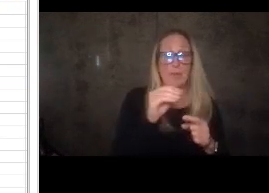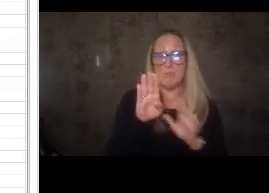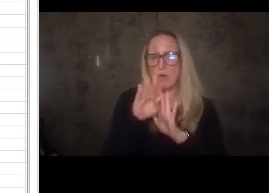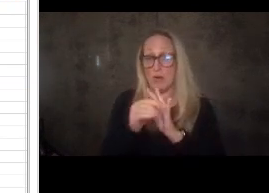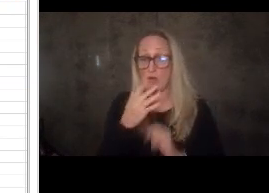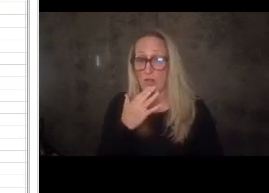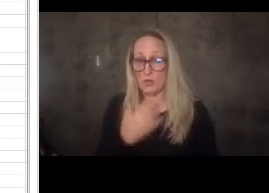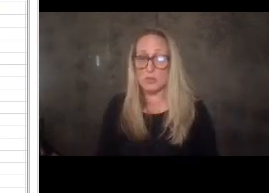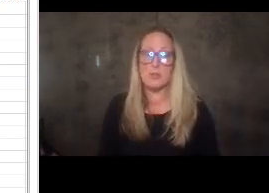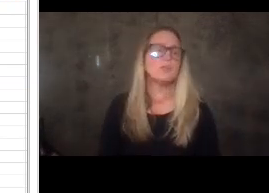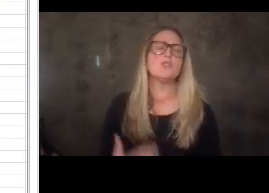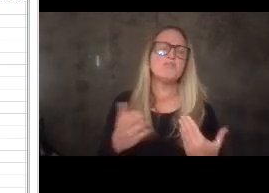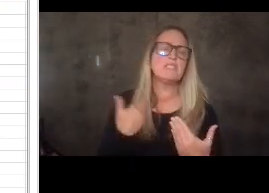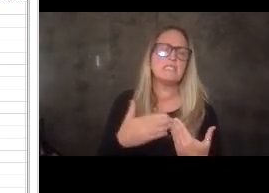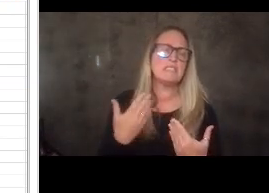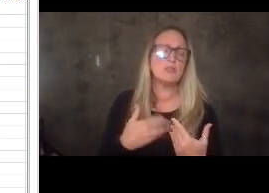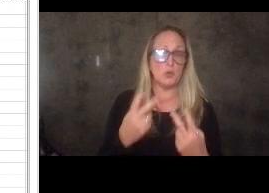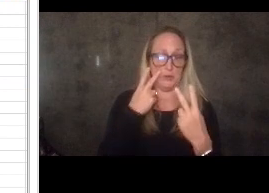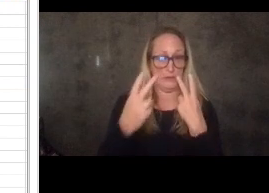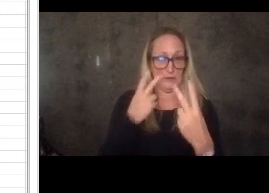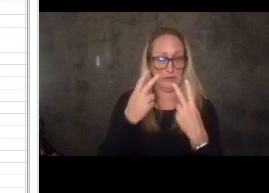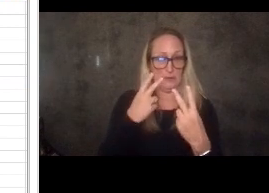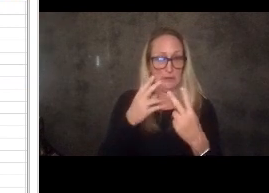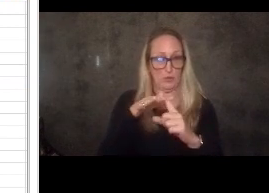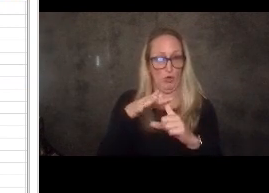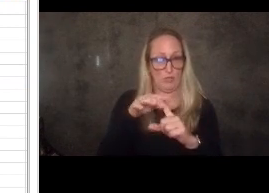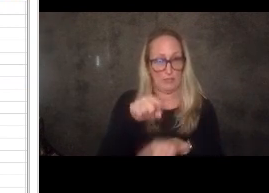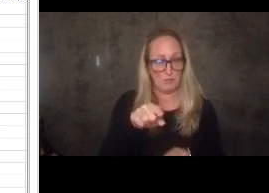That will just make it easier to see the content. You also with